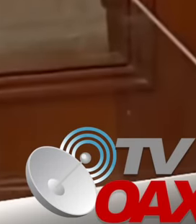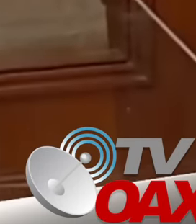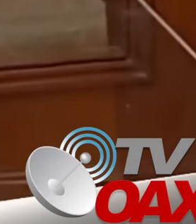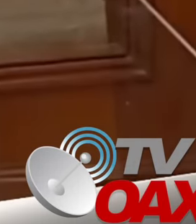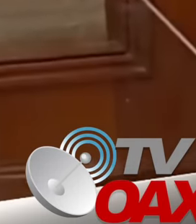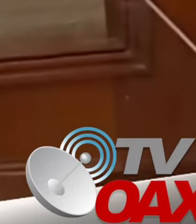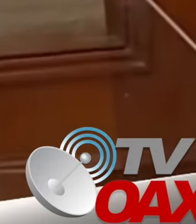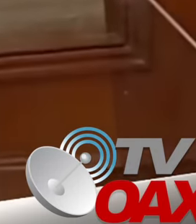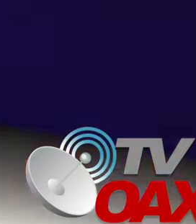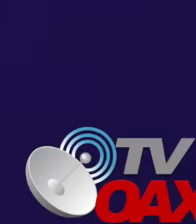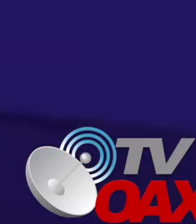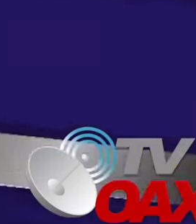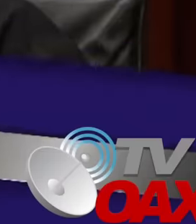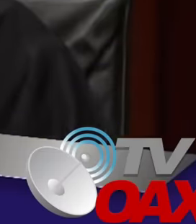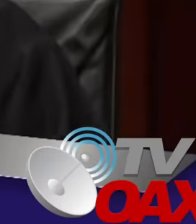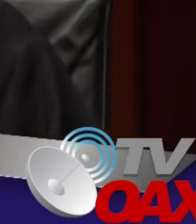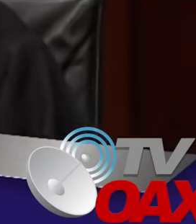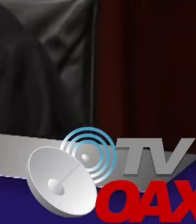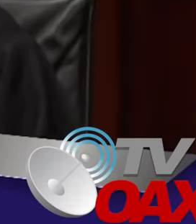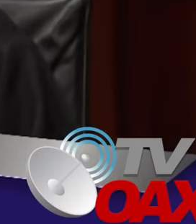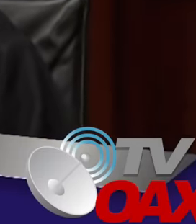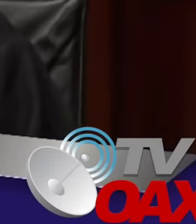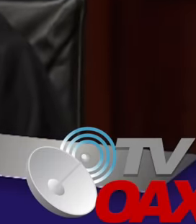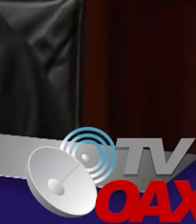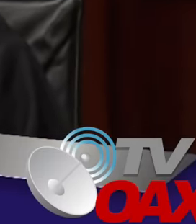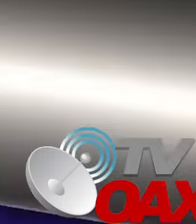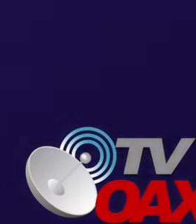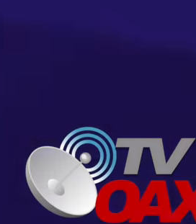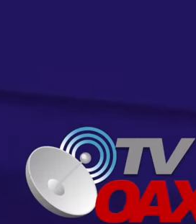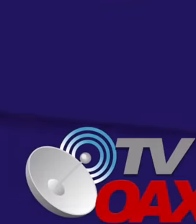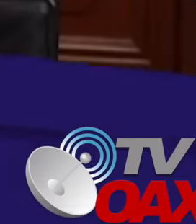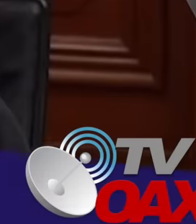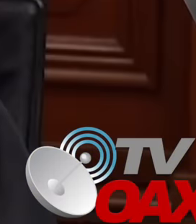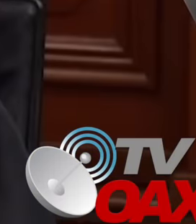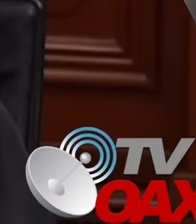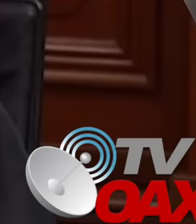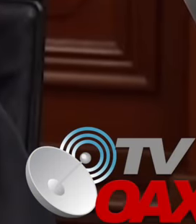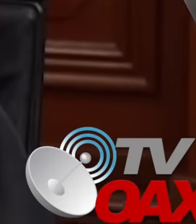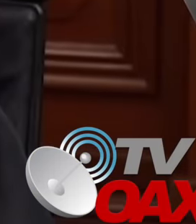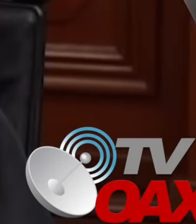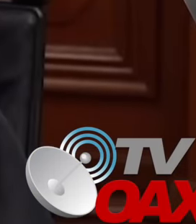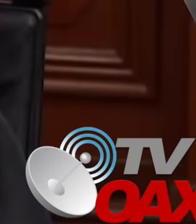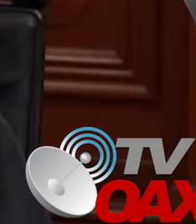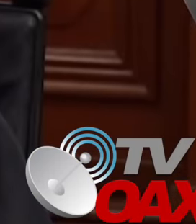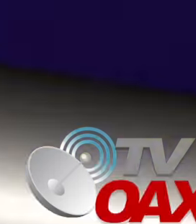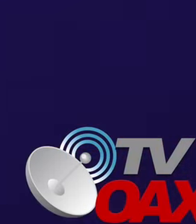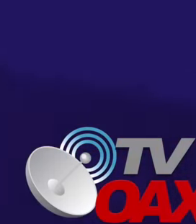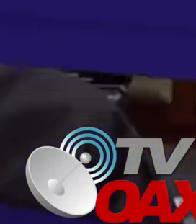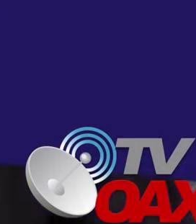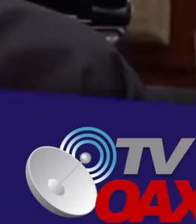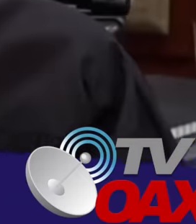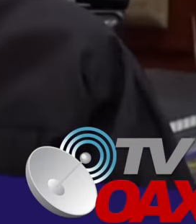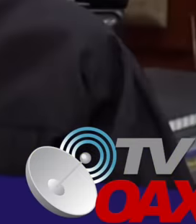enjoyed very high salaries. Considered the best paid employees in the world,